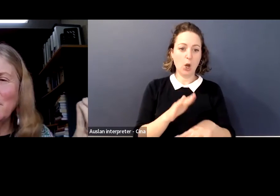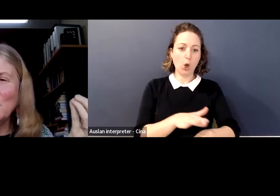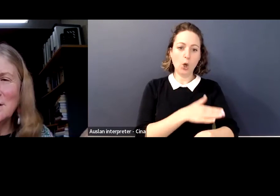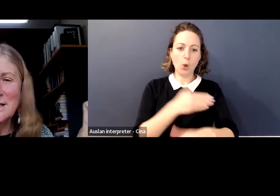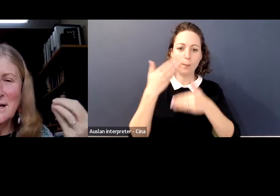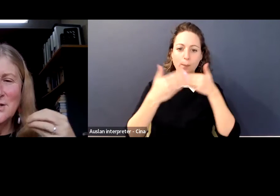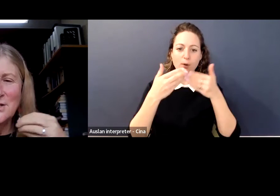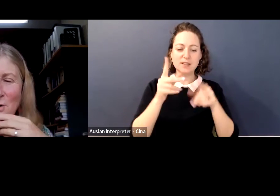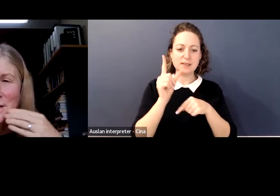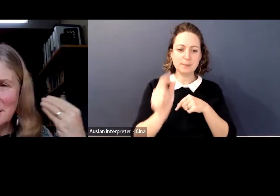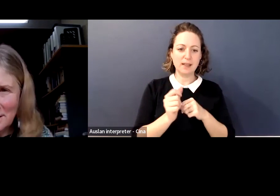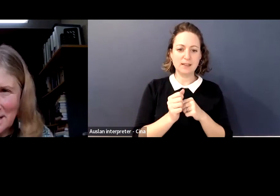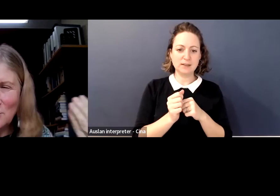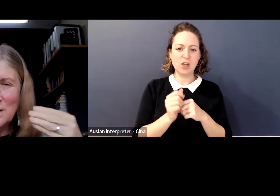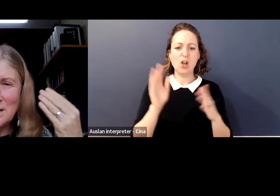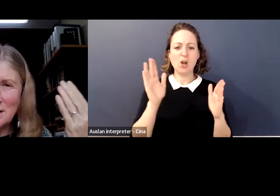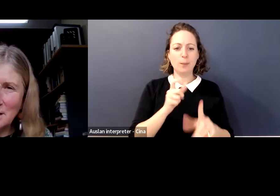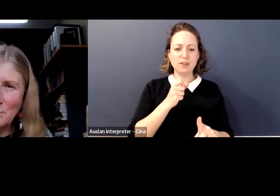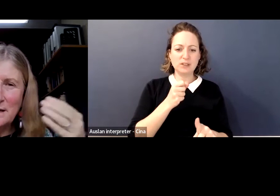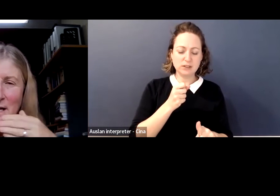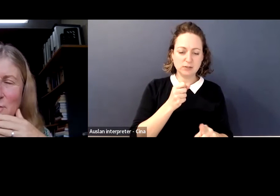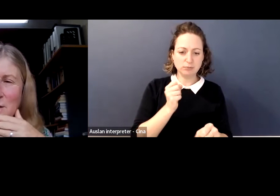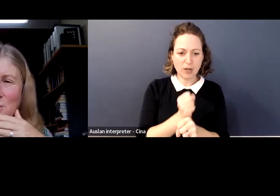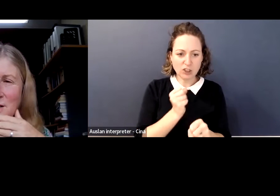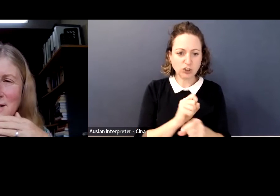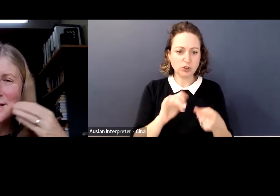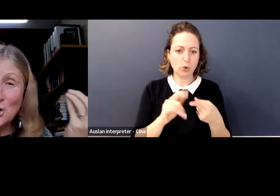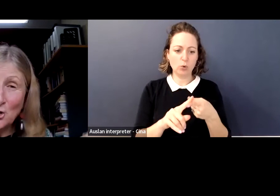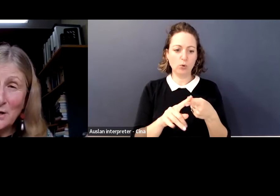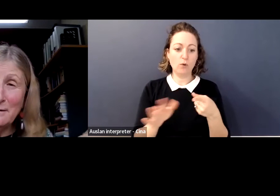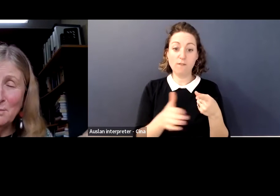fluently and so on. Again, we need to think about our responses to that